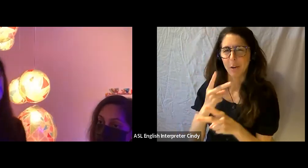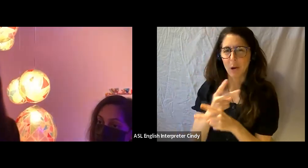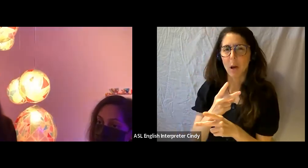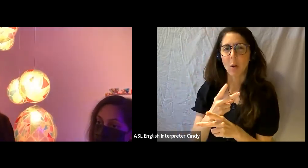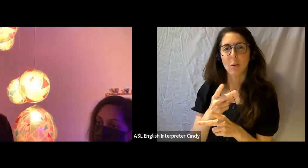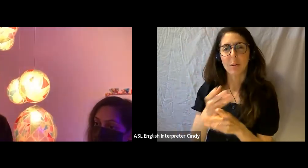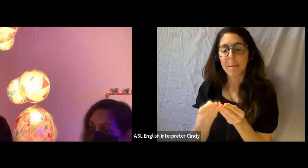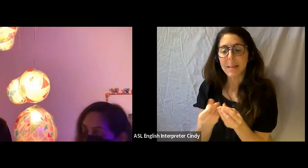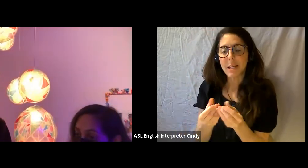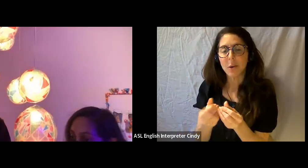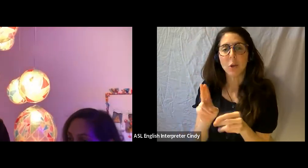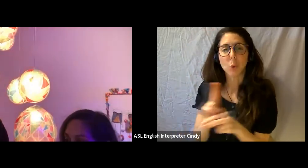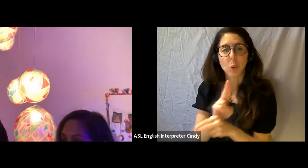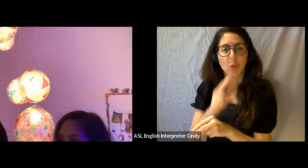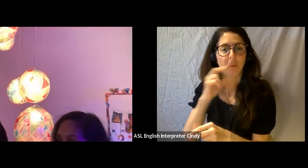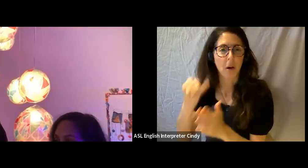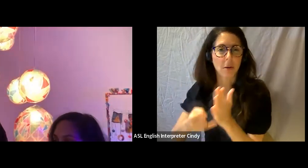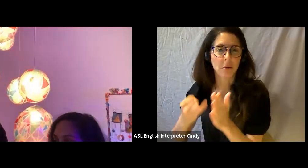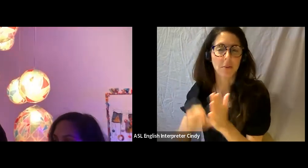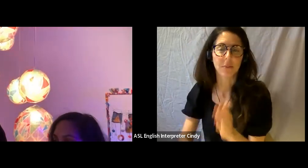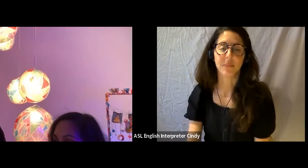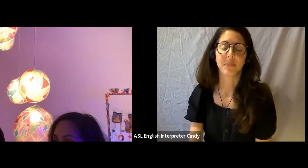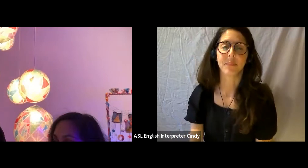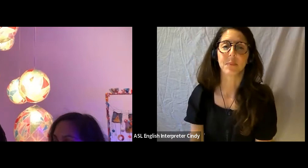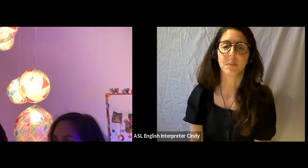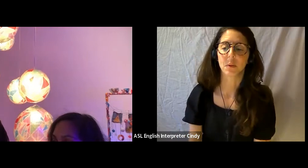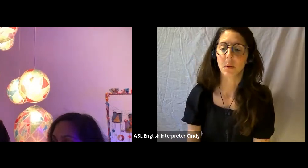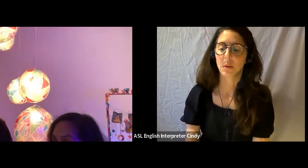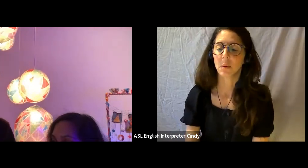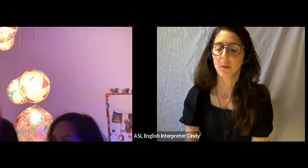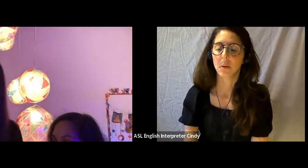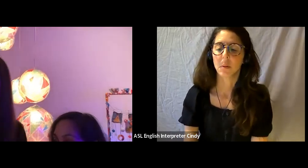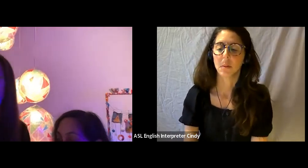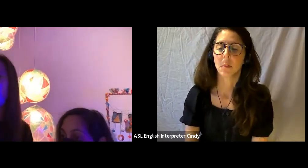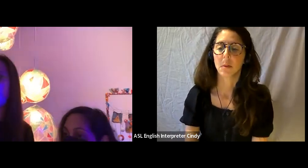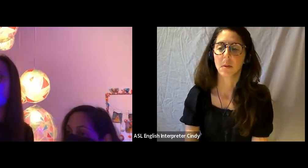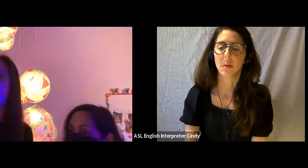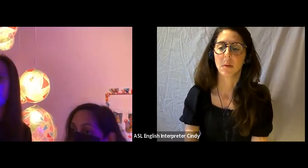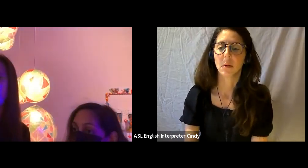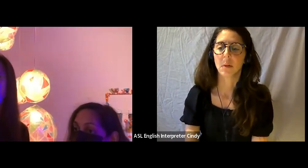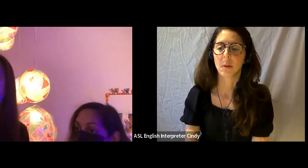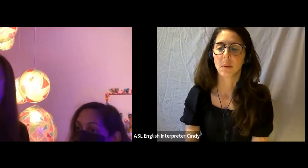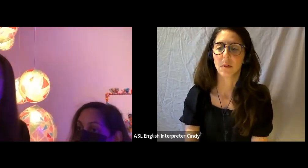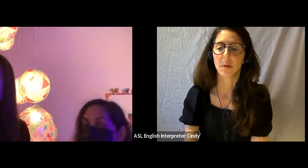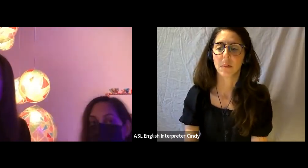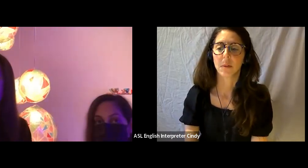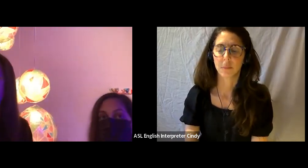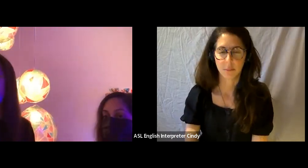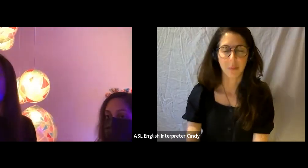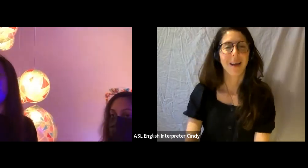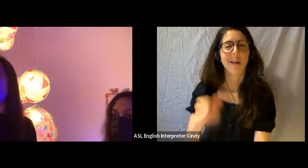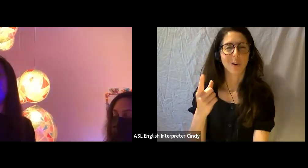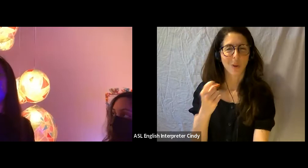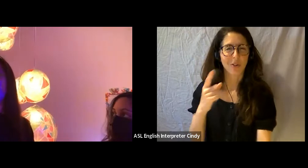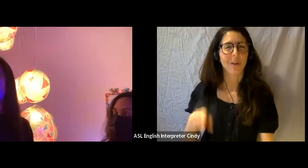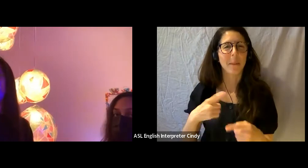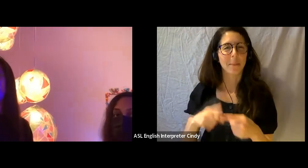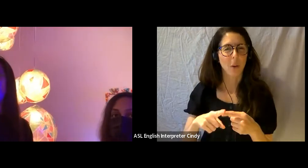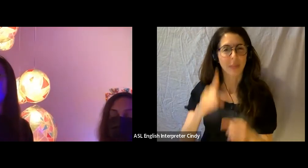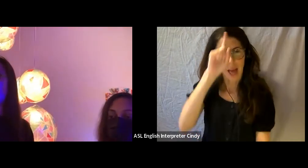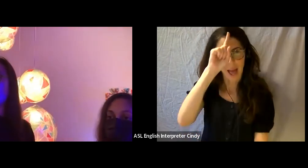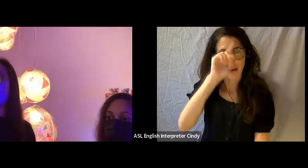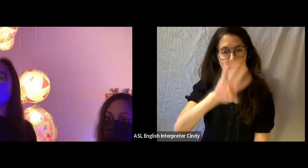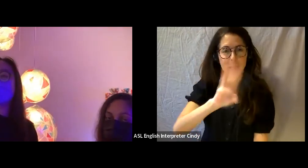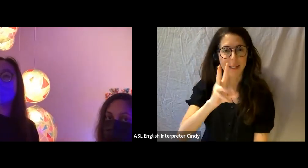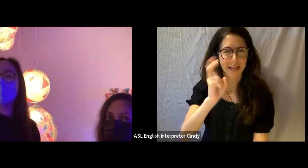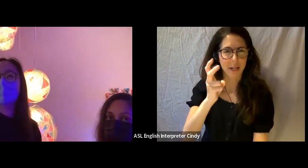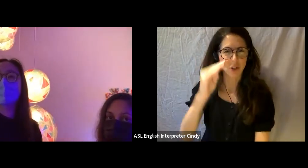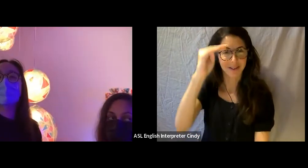And then another question about that 46 inch point: Does that mean that it would be better for art to be under 46 inches?